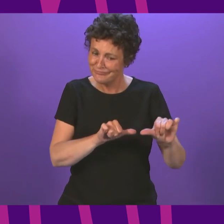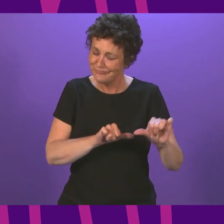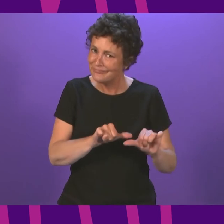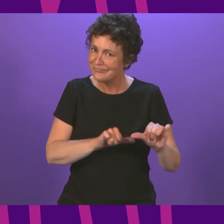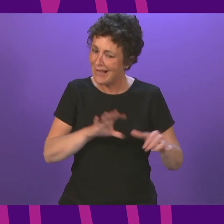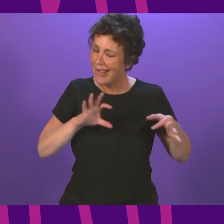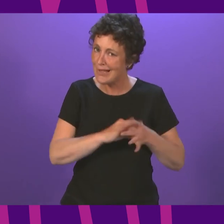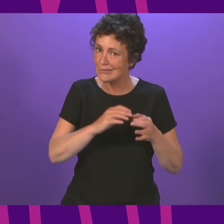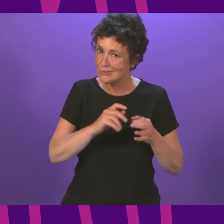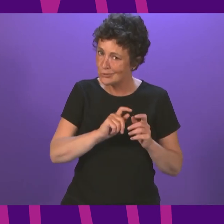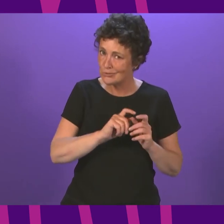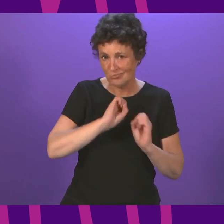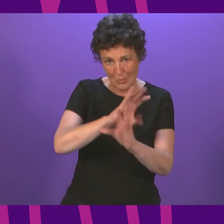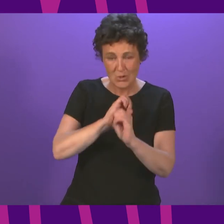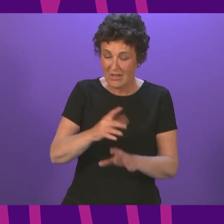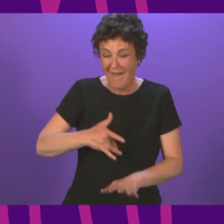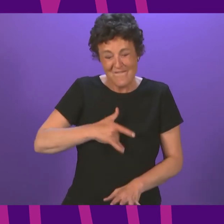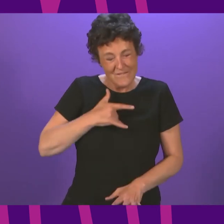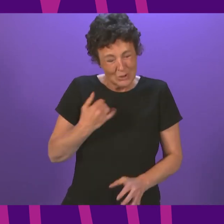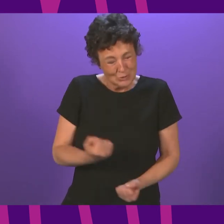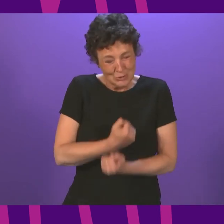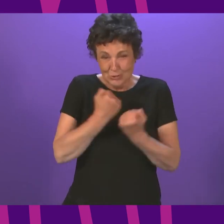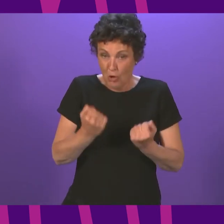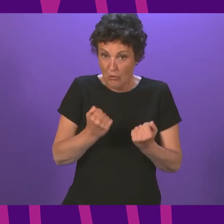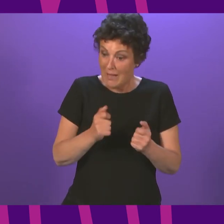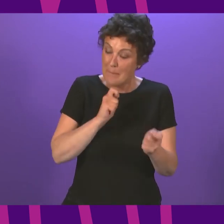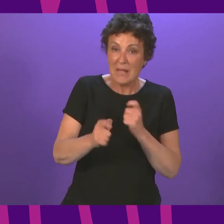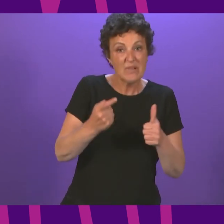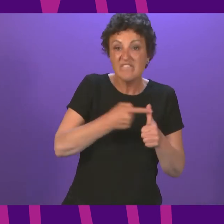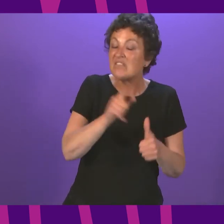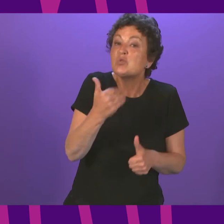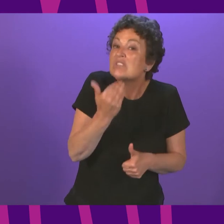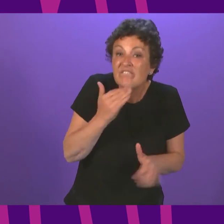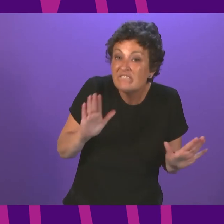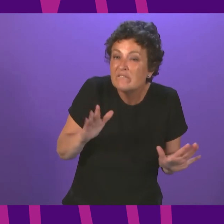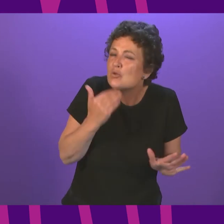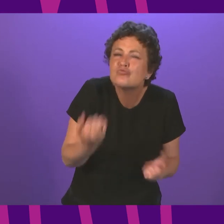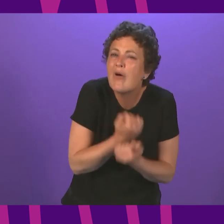I feel strongly that the Government’s amendment 5 is not strong enough. It requires reporting